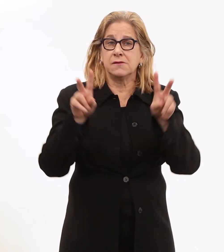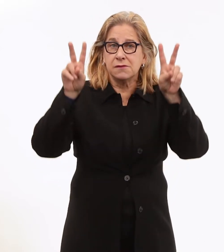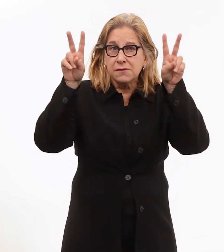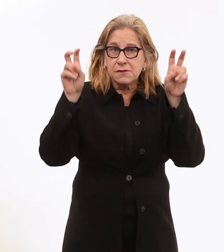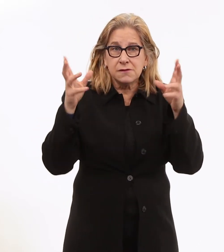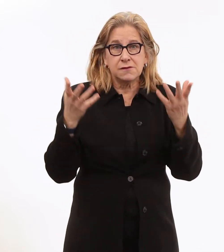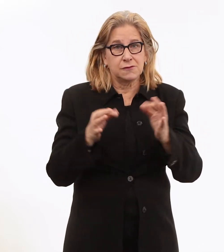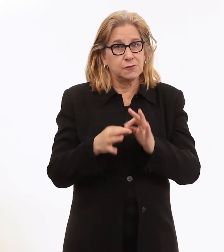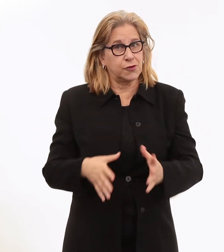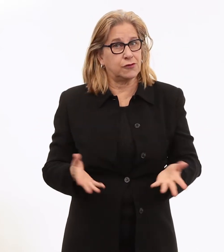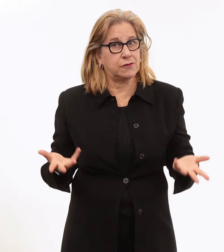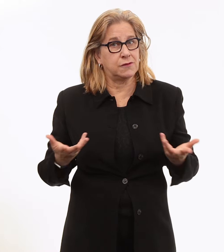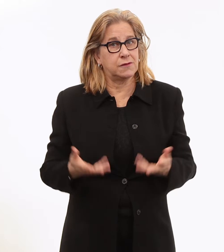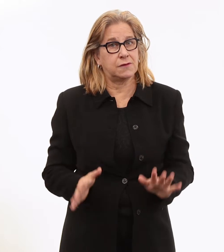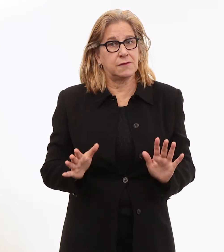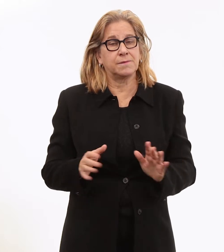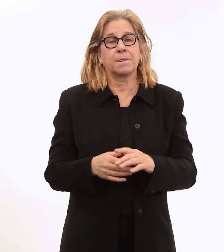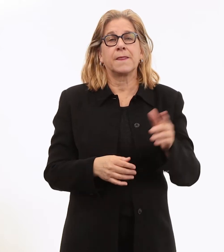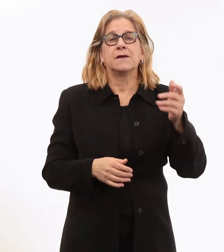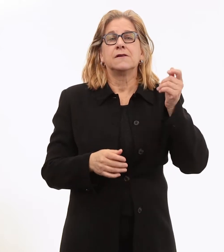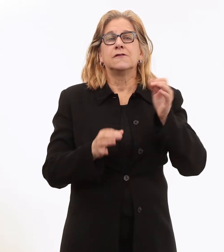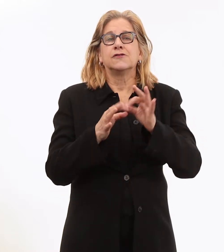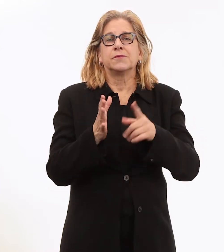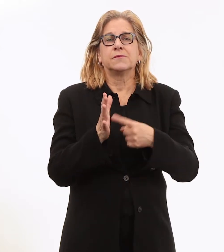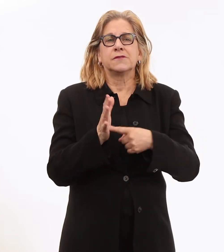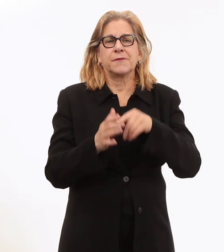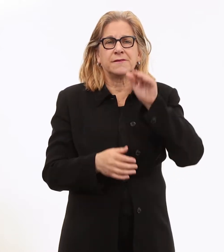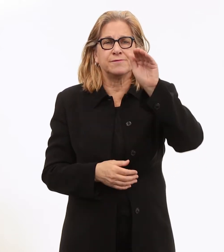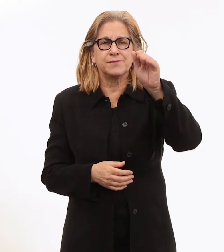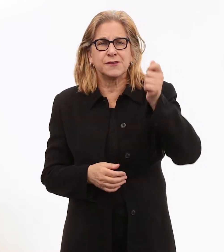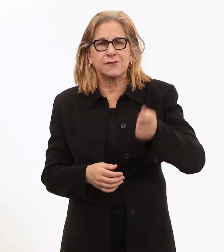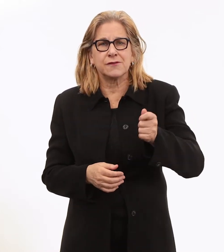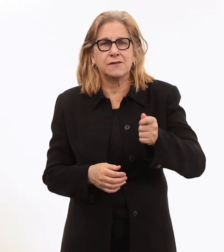Sometimes the interpreter may ask the judge's permission to speak to you.